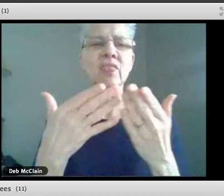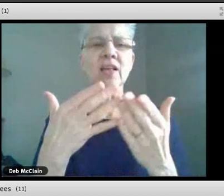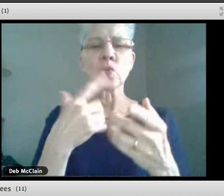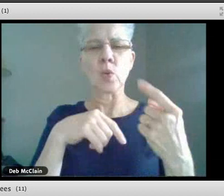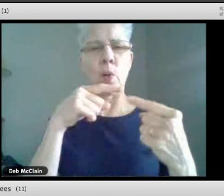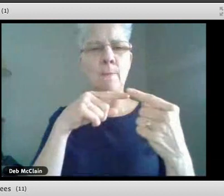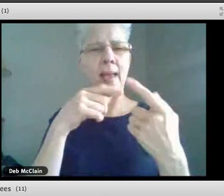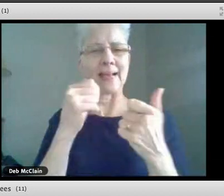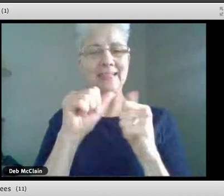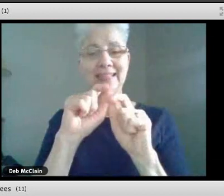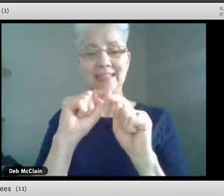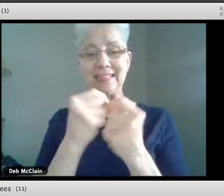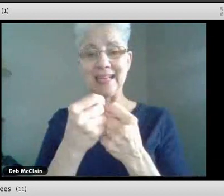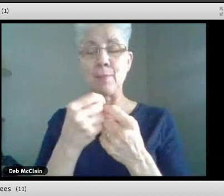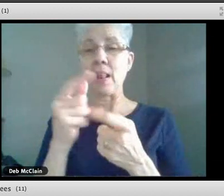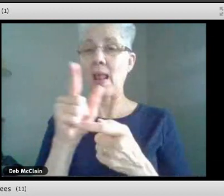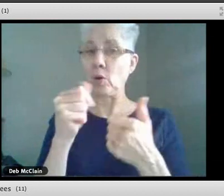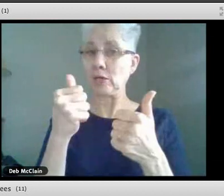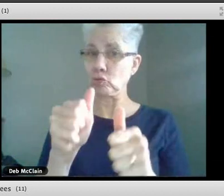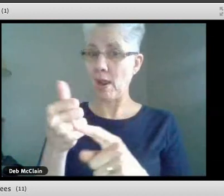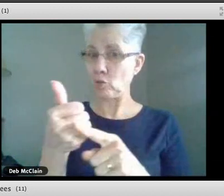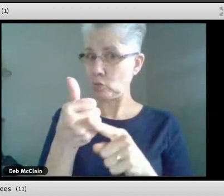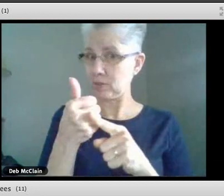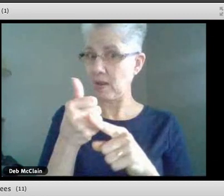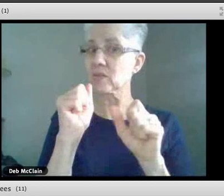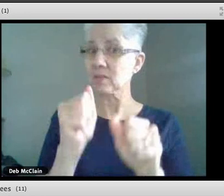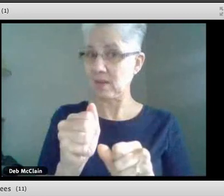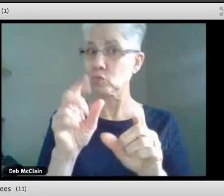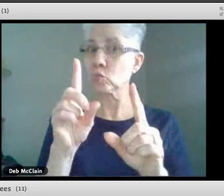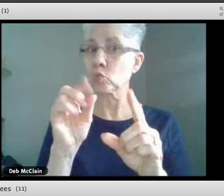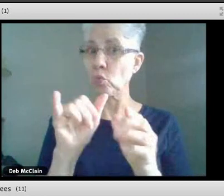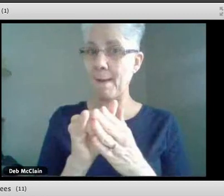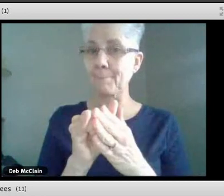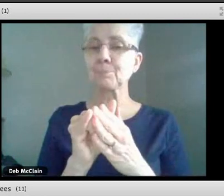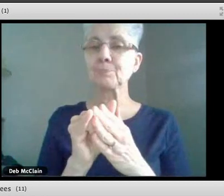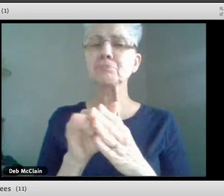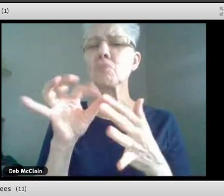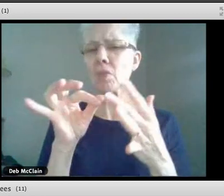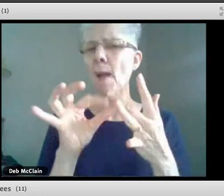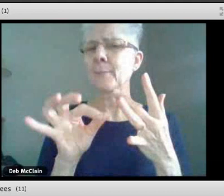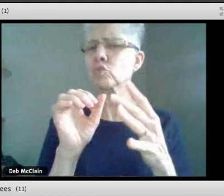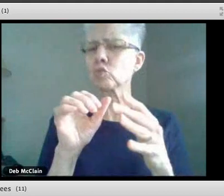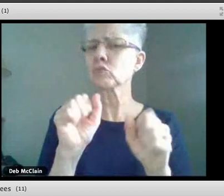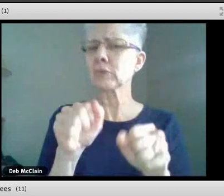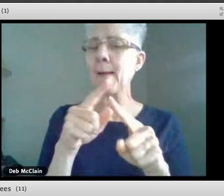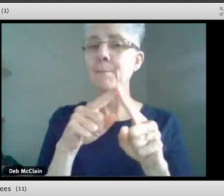as a team in your library and try, please feel free. It's optional, but, again, I think they're things